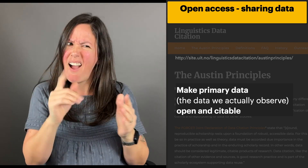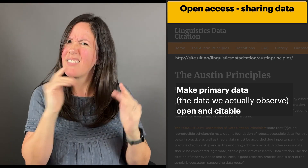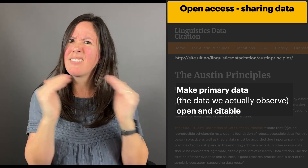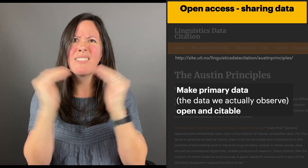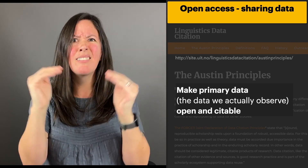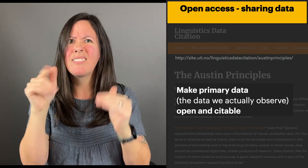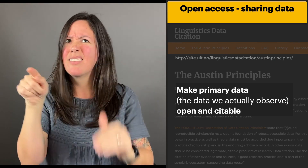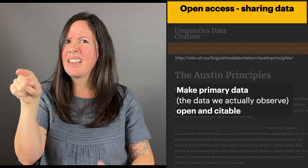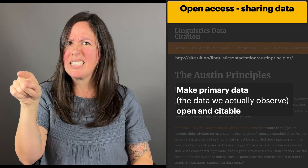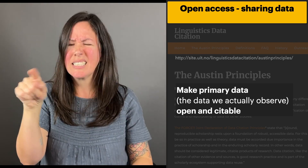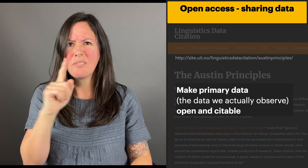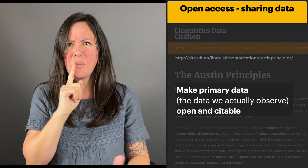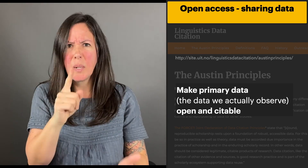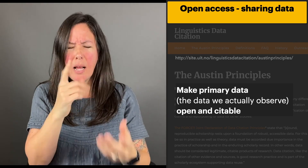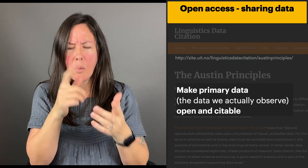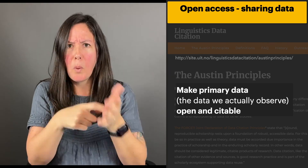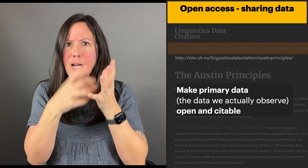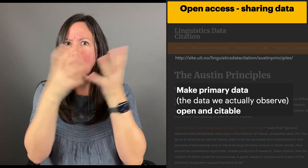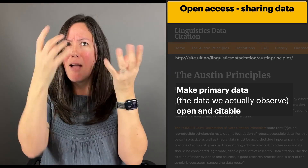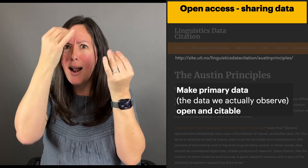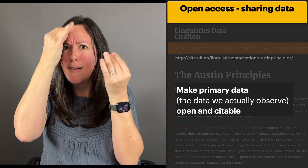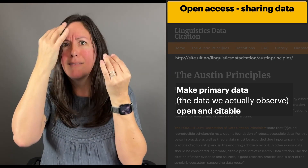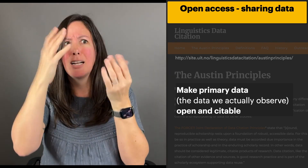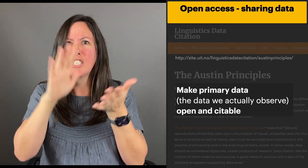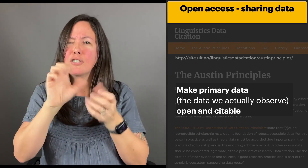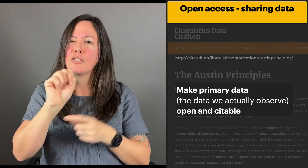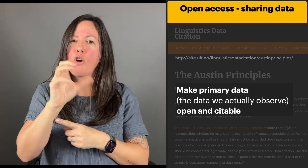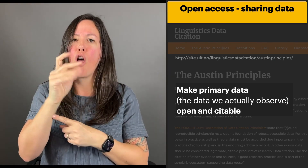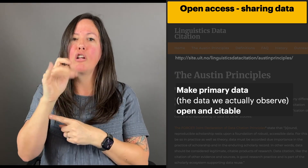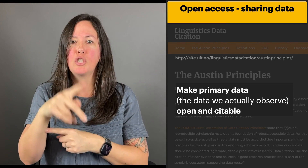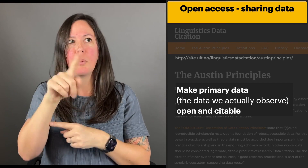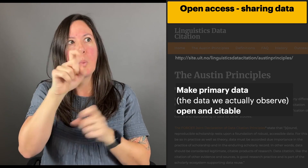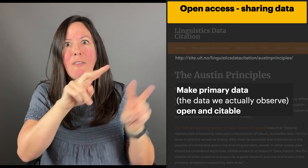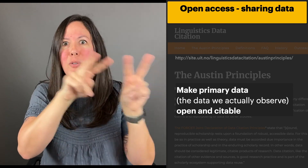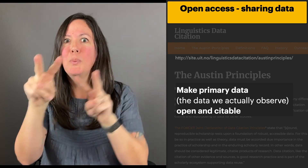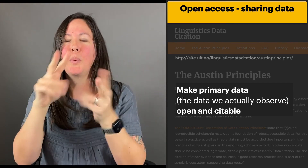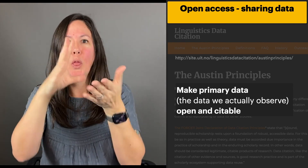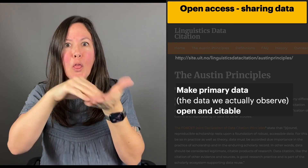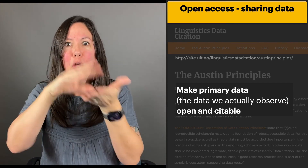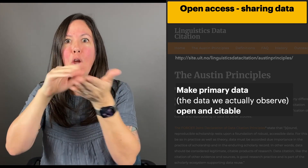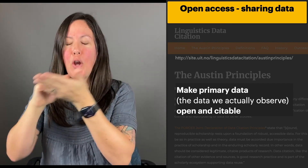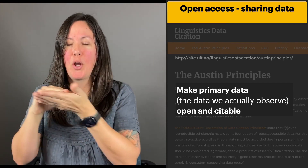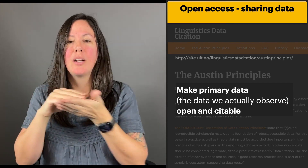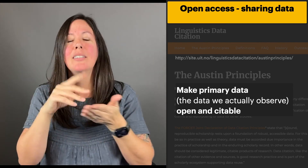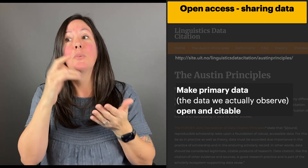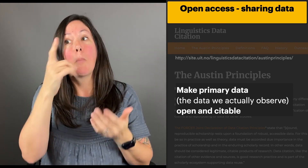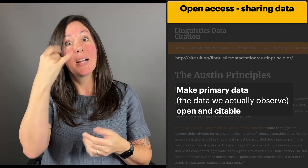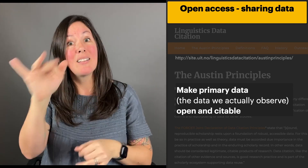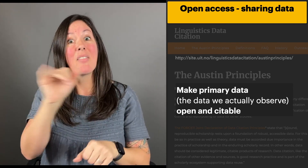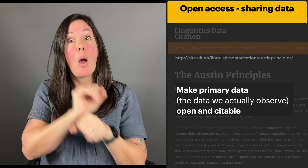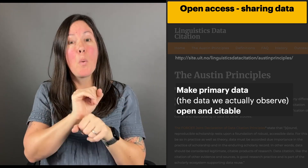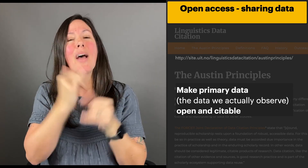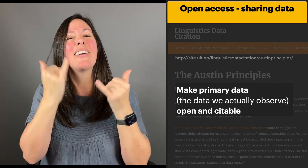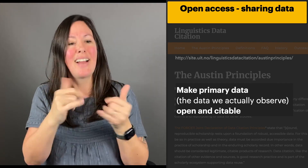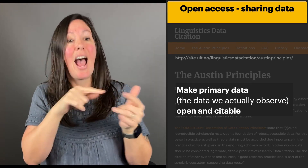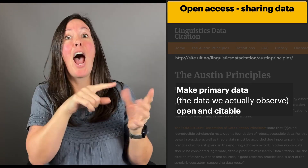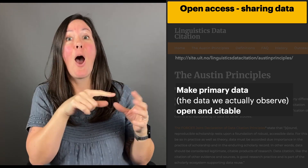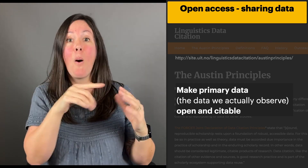well so making this kind of data accessible is really